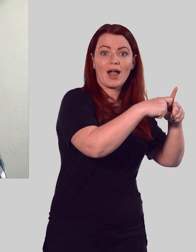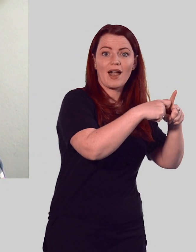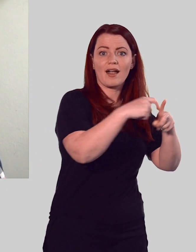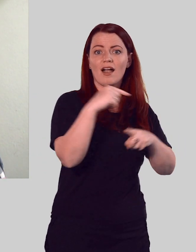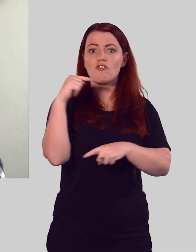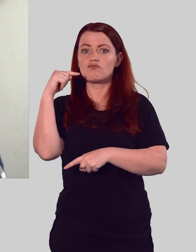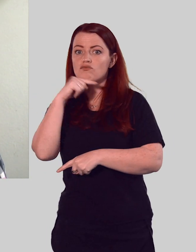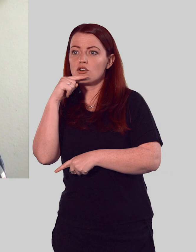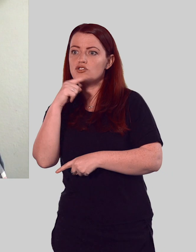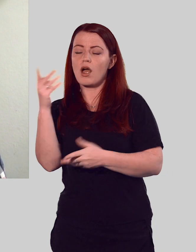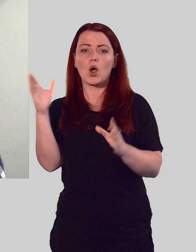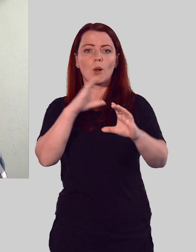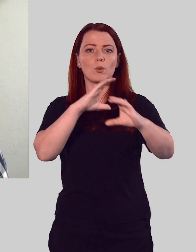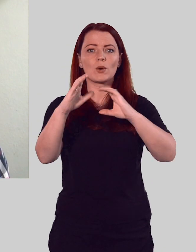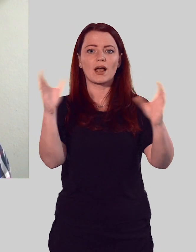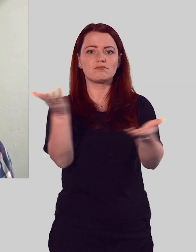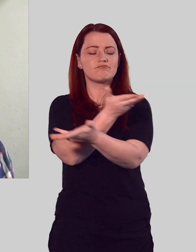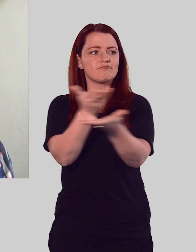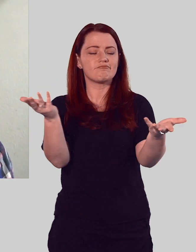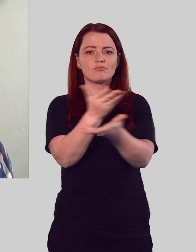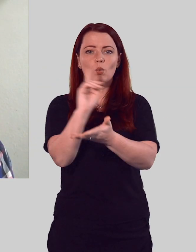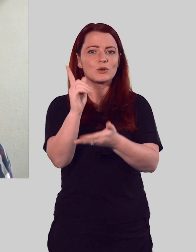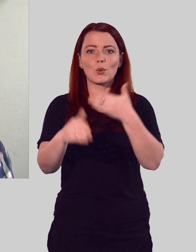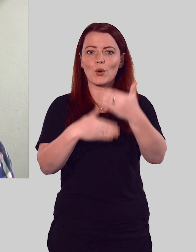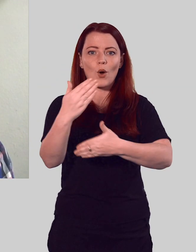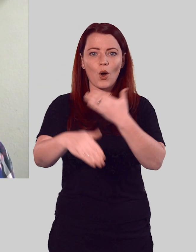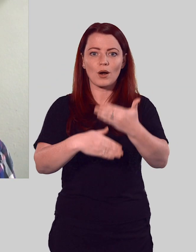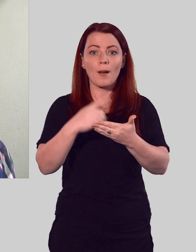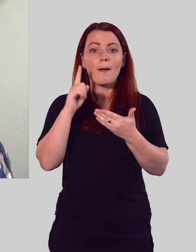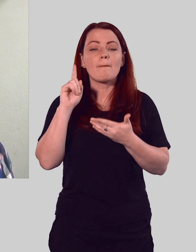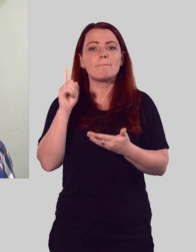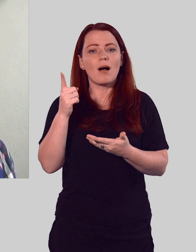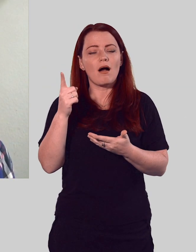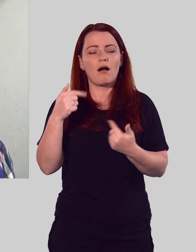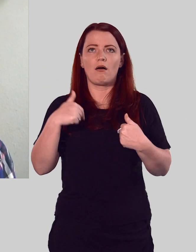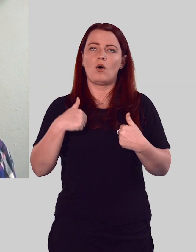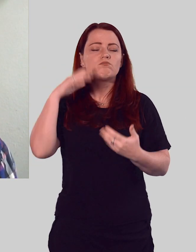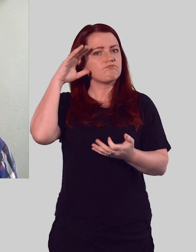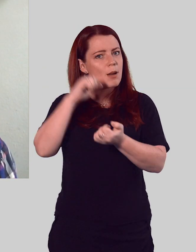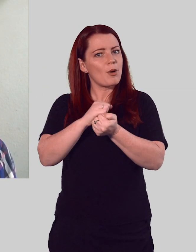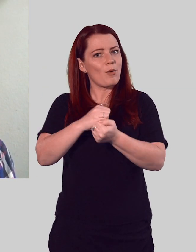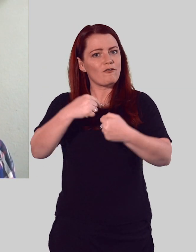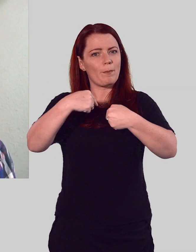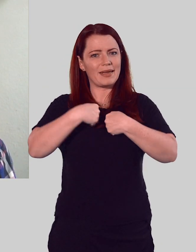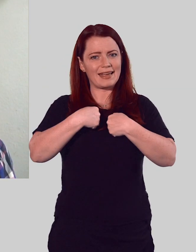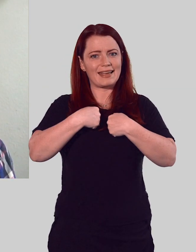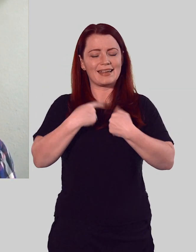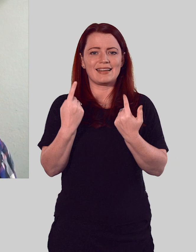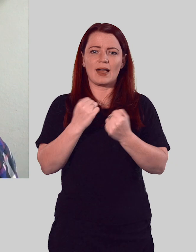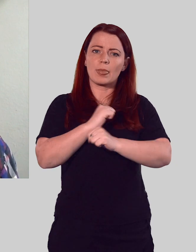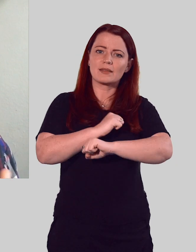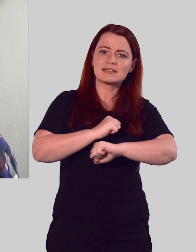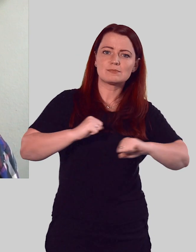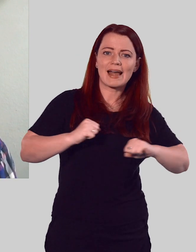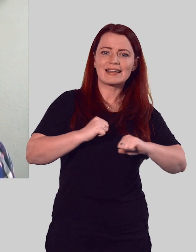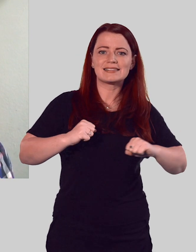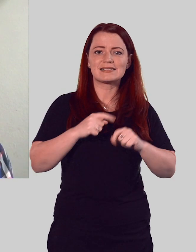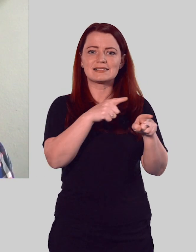going on for them where they were. But what remains most memorable for me, is the space that players found for themselves to make